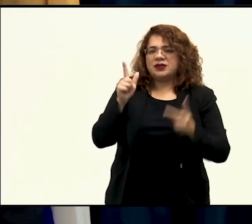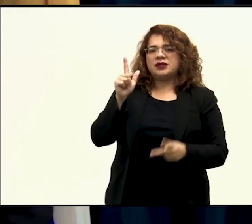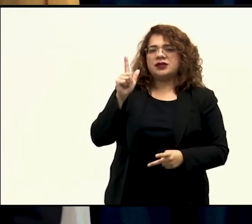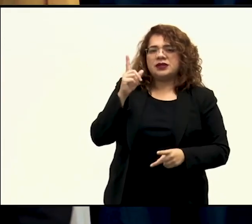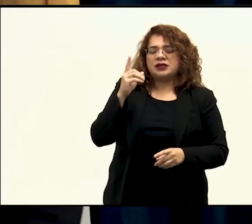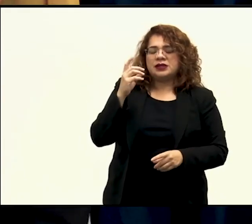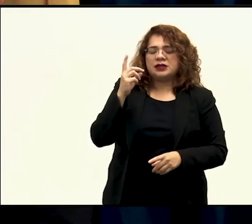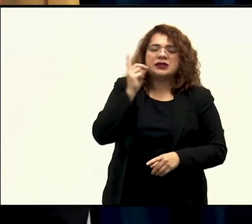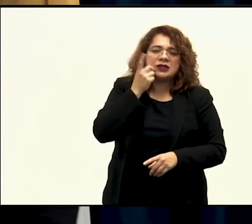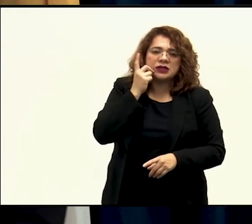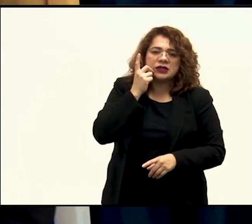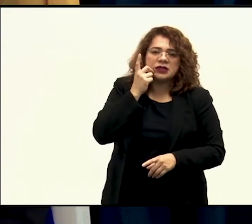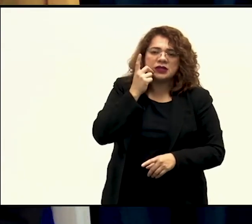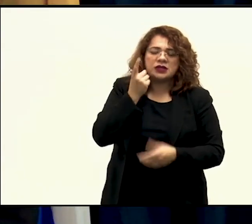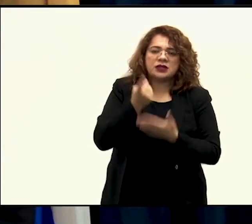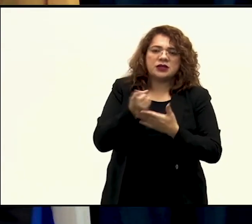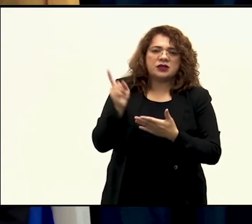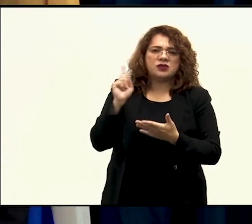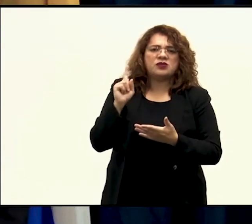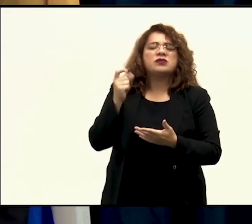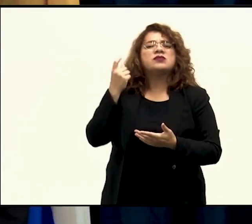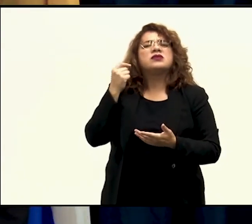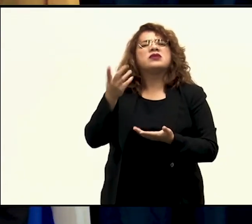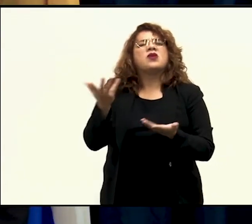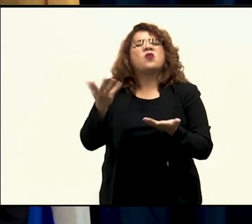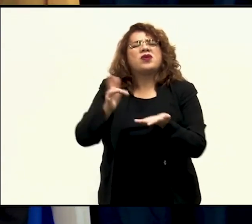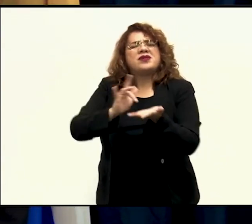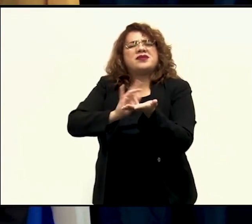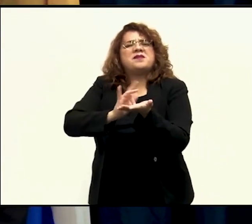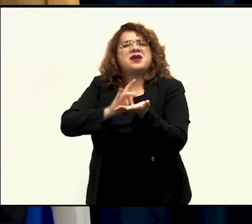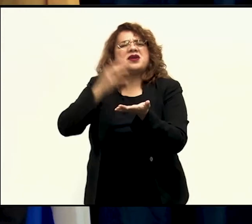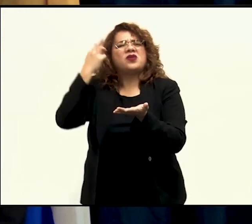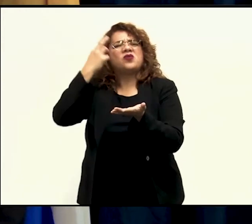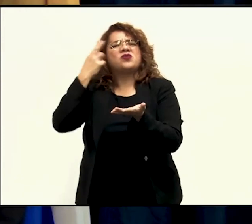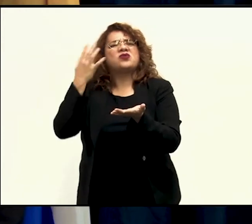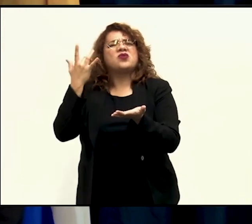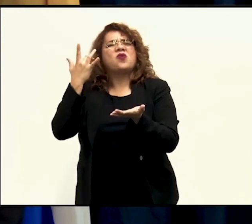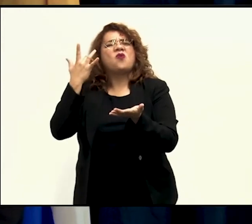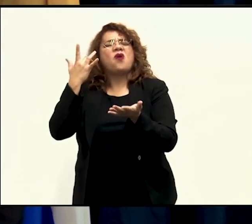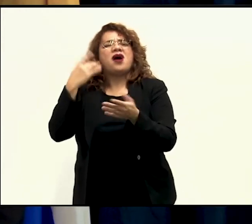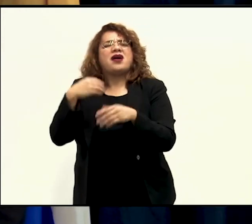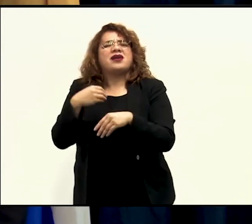Is there a medical reason for the city continuing to hold council meetings remotely given the